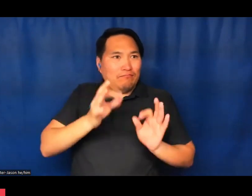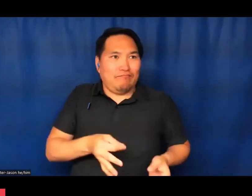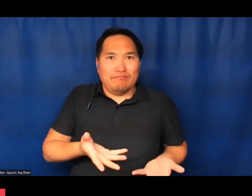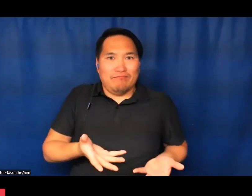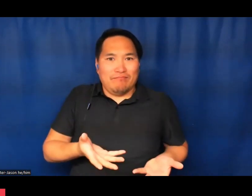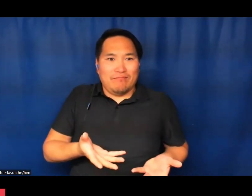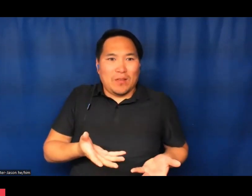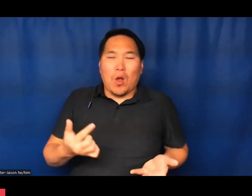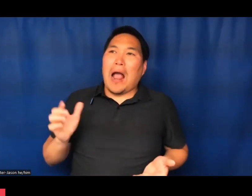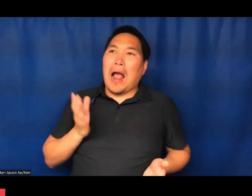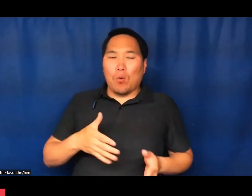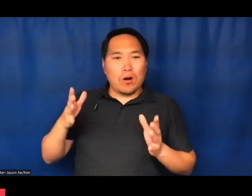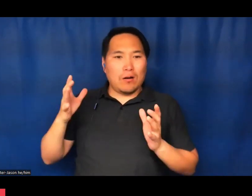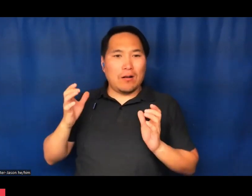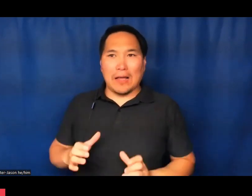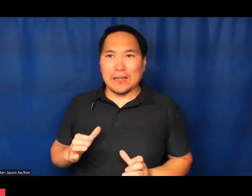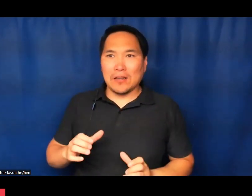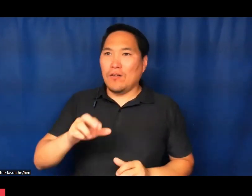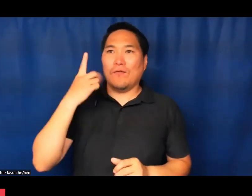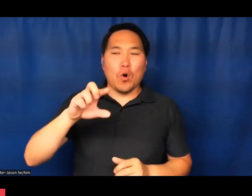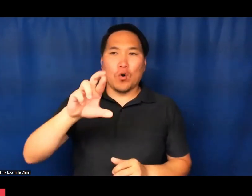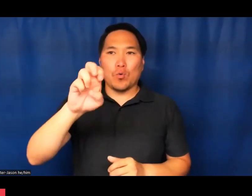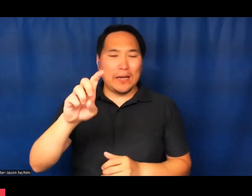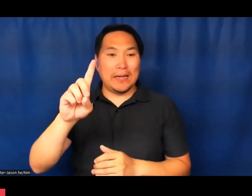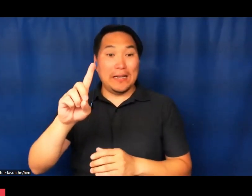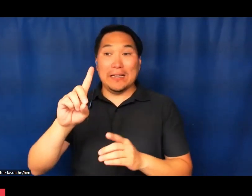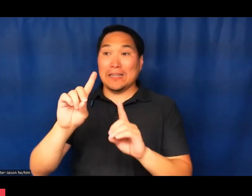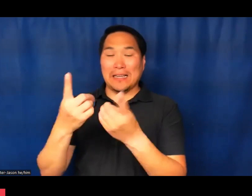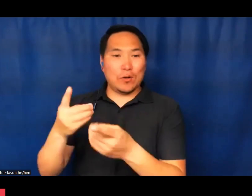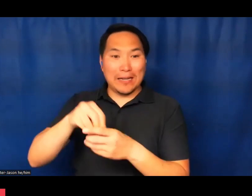Our clients and redistricting challenges we brought in Illinois, including Illinois State